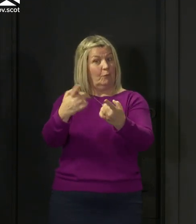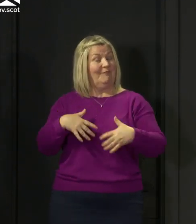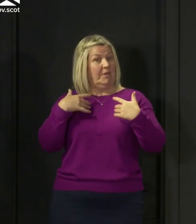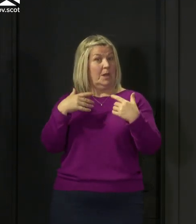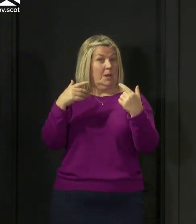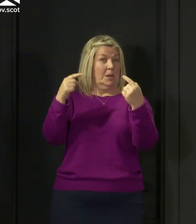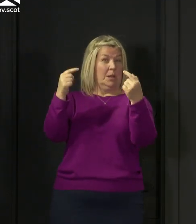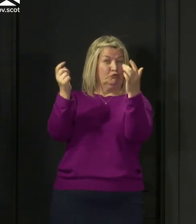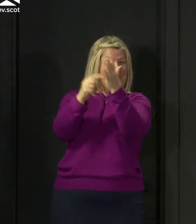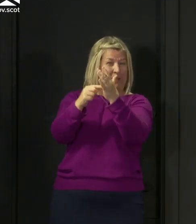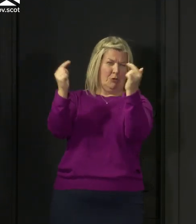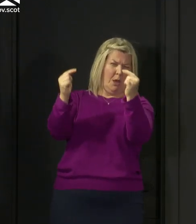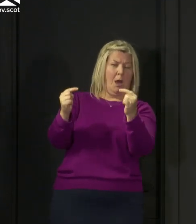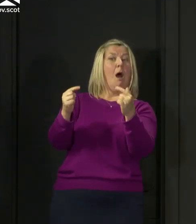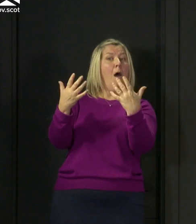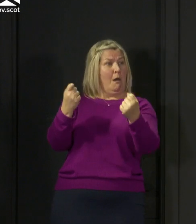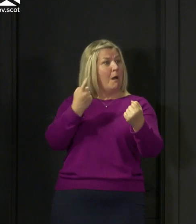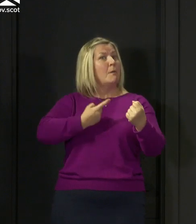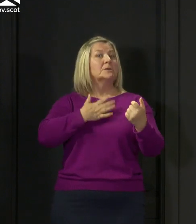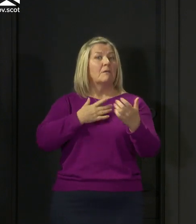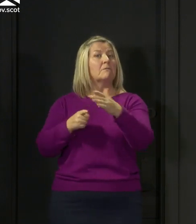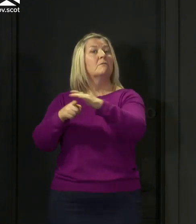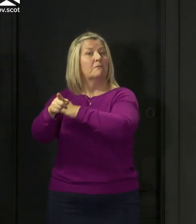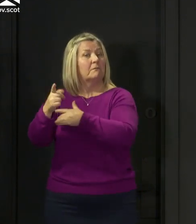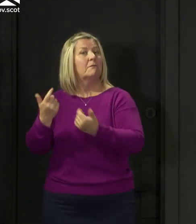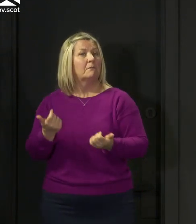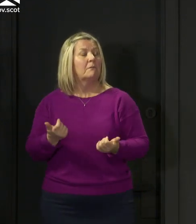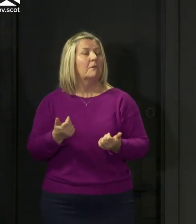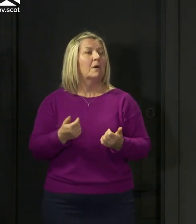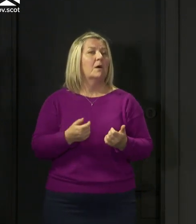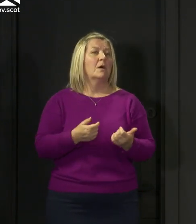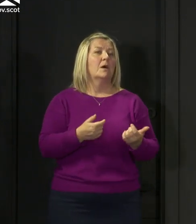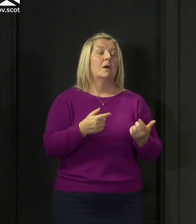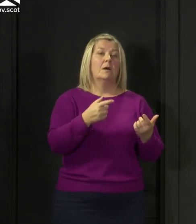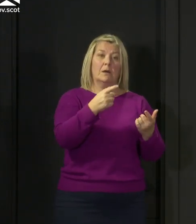they fit the criteria that are set down. We continue to increase testing capacity and